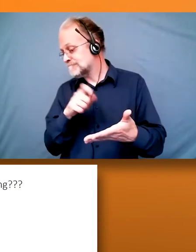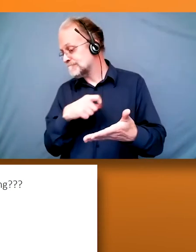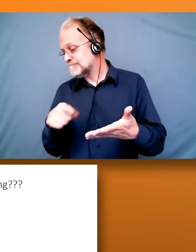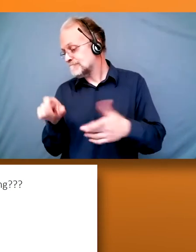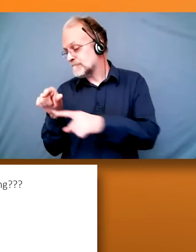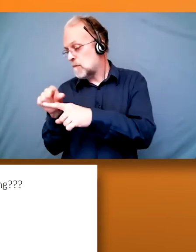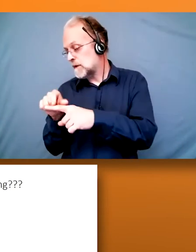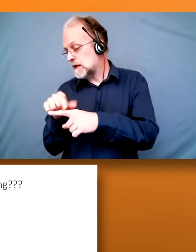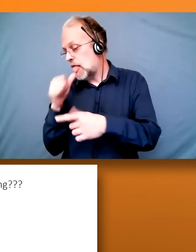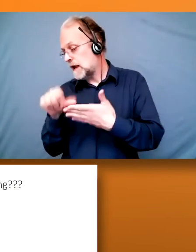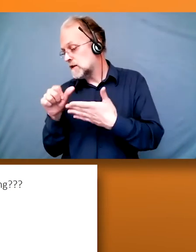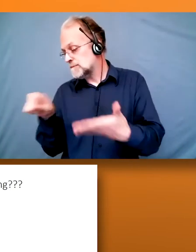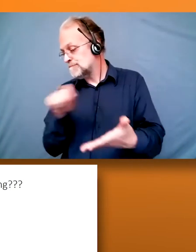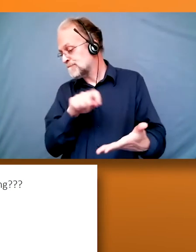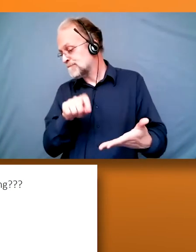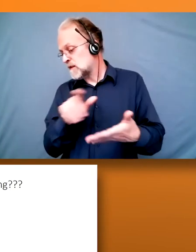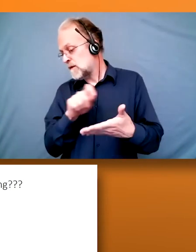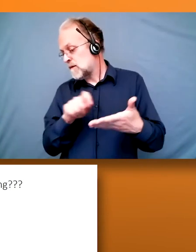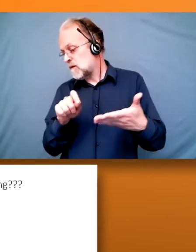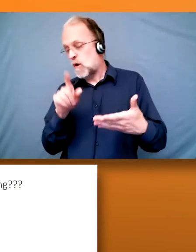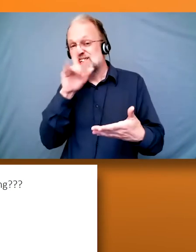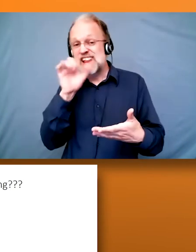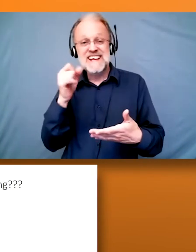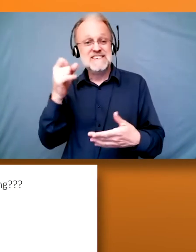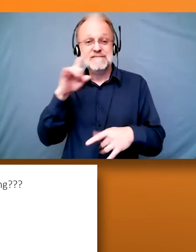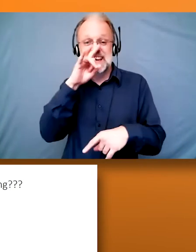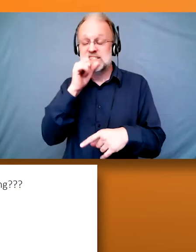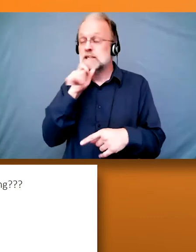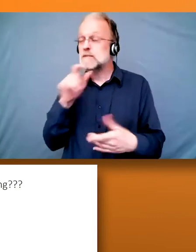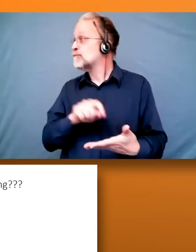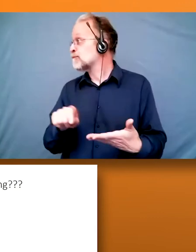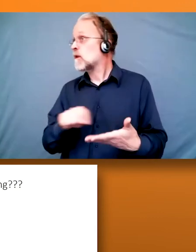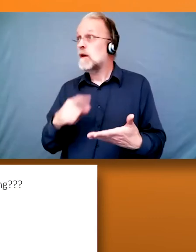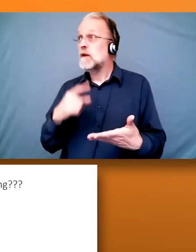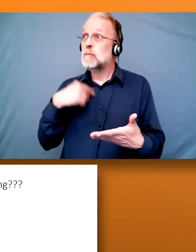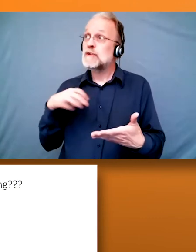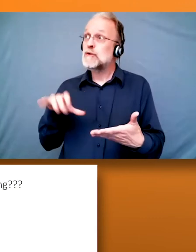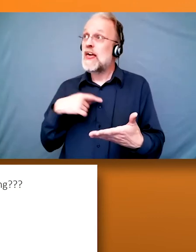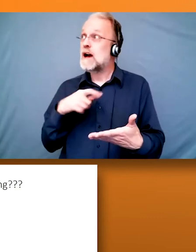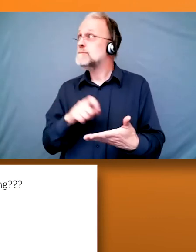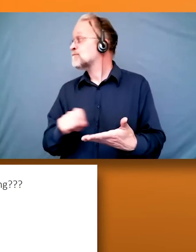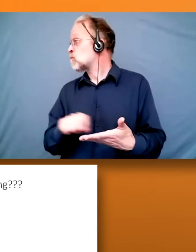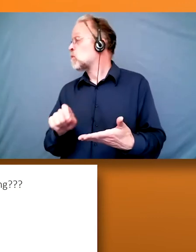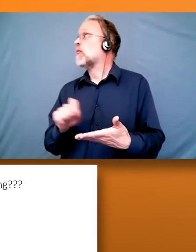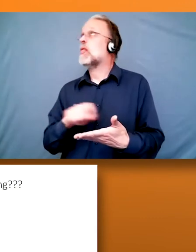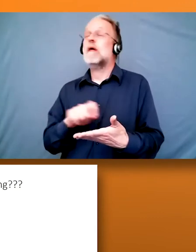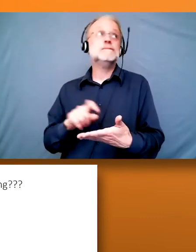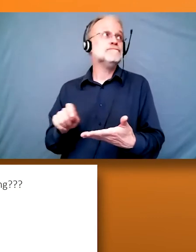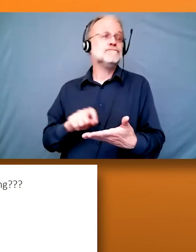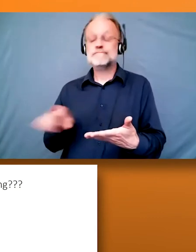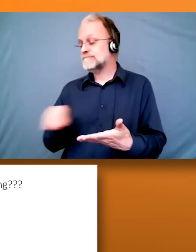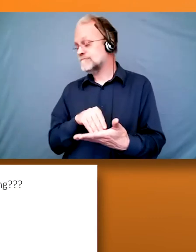that dictionary definition, or, just like any other kid, they're just going to copy it because that's what you told him to do.